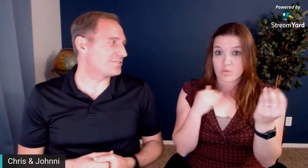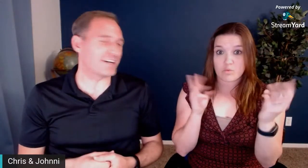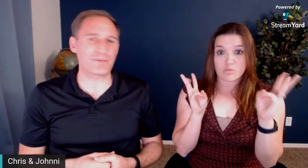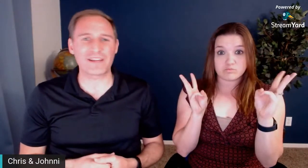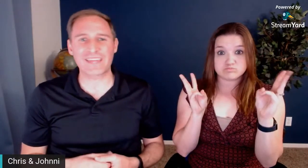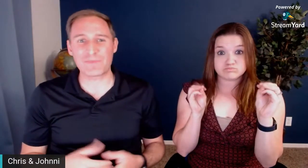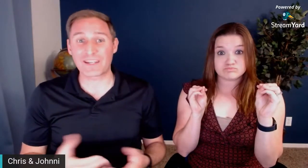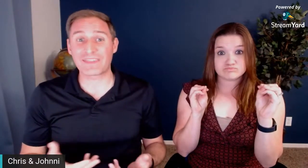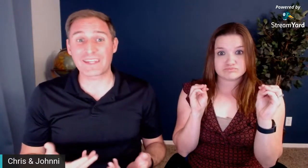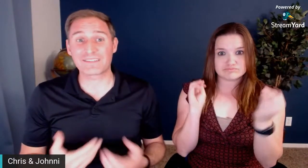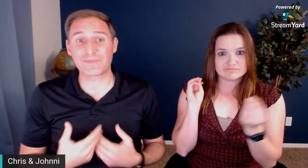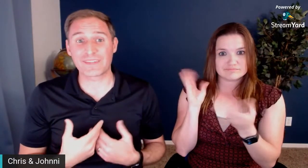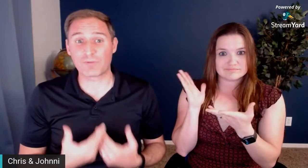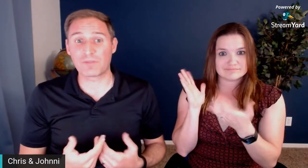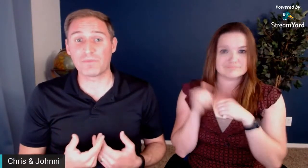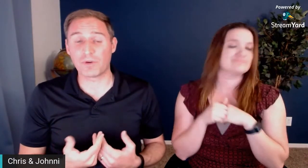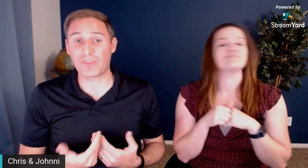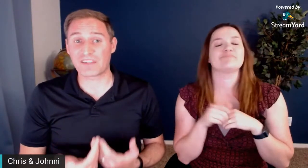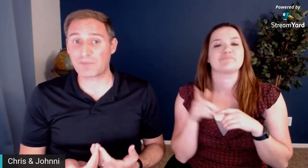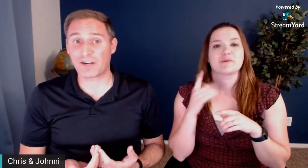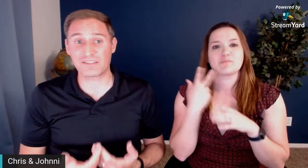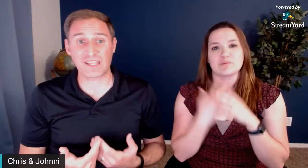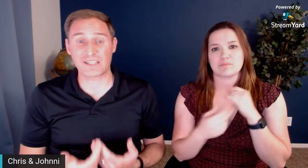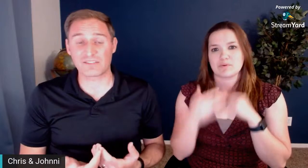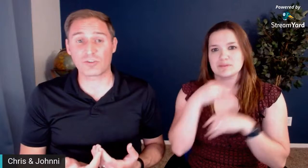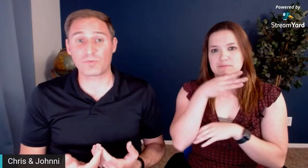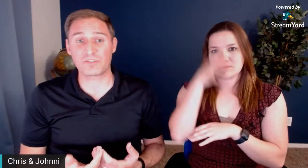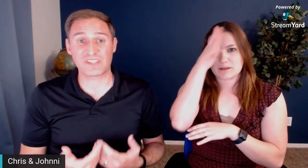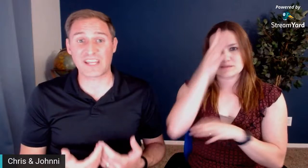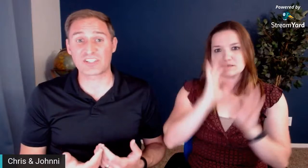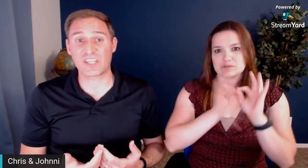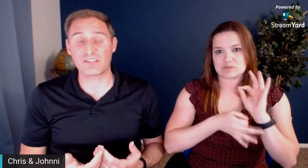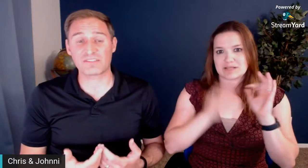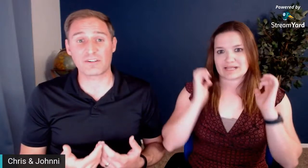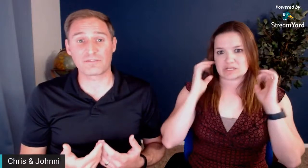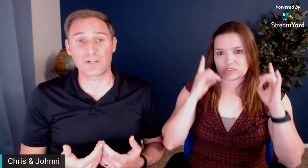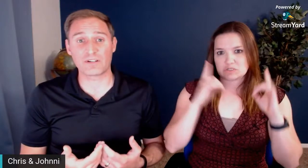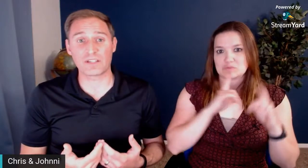long about that but that is something that we both as parents and interpreters and educators are very